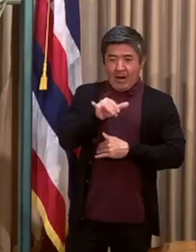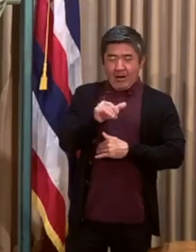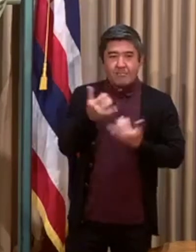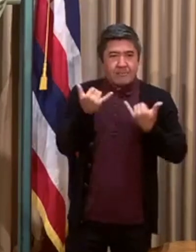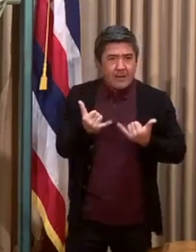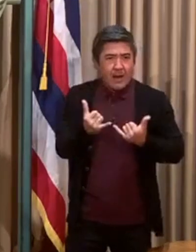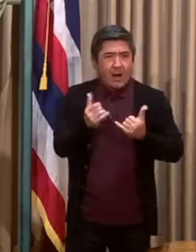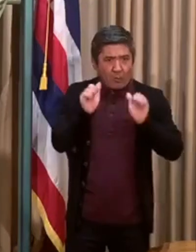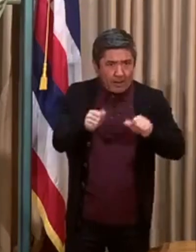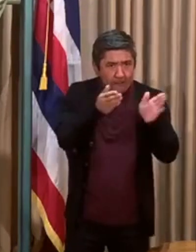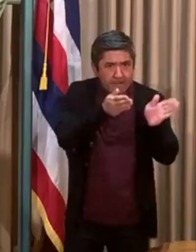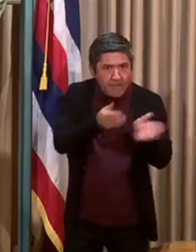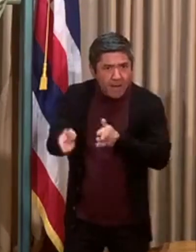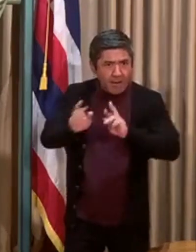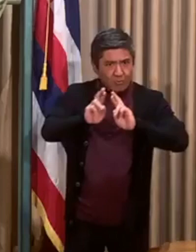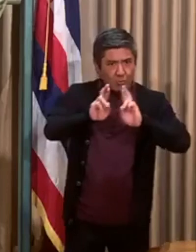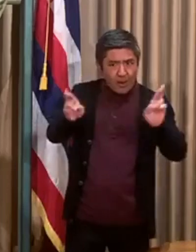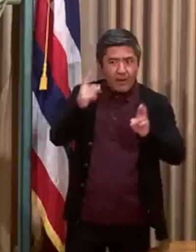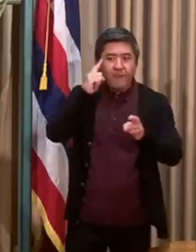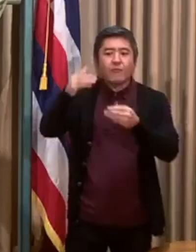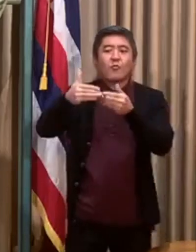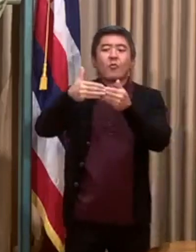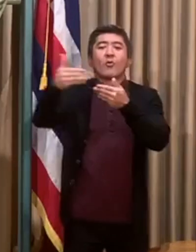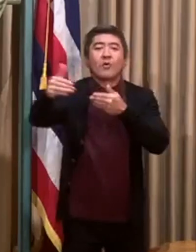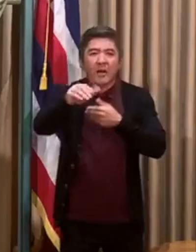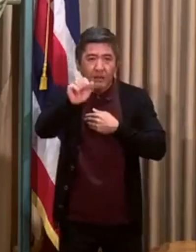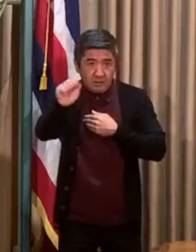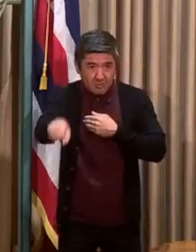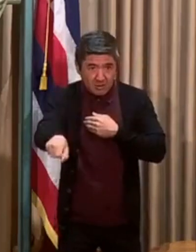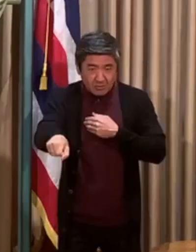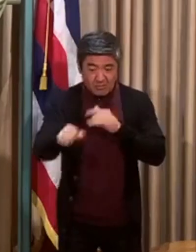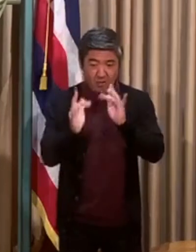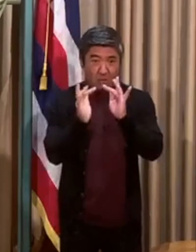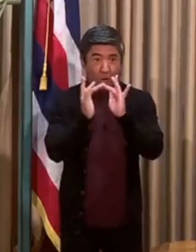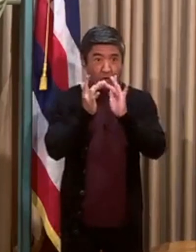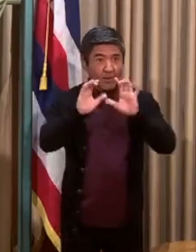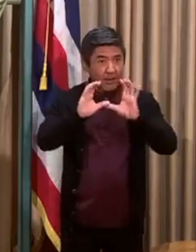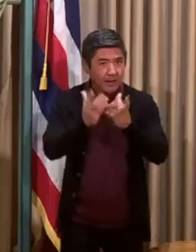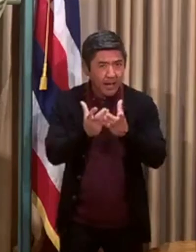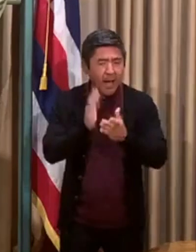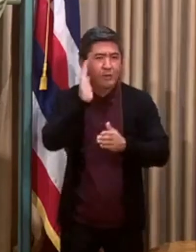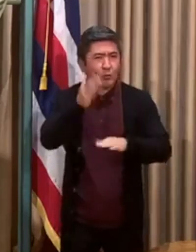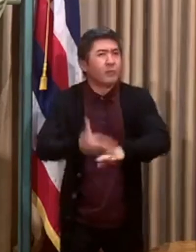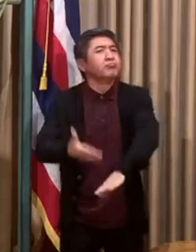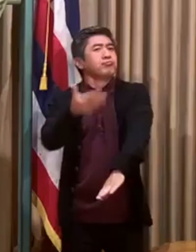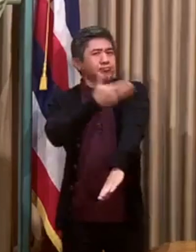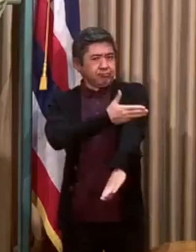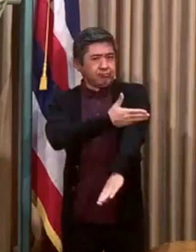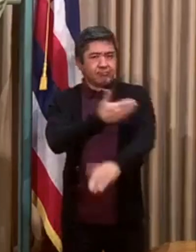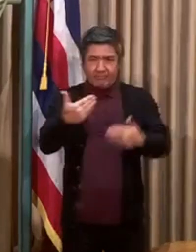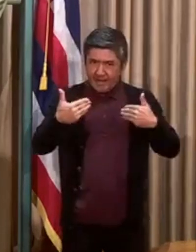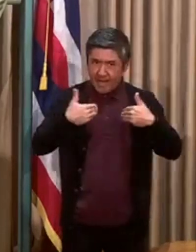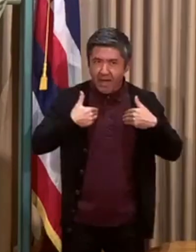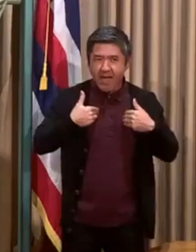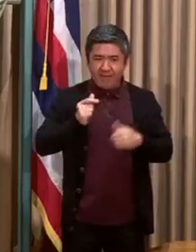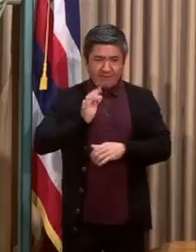with the planning and preparation that moving online really require. With teams of faculty engaged over the summer,